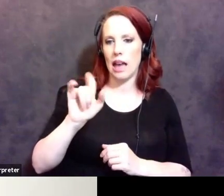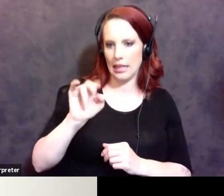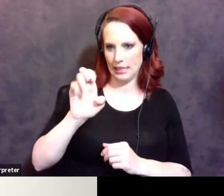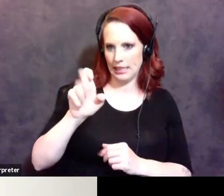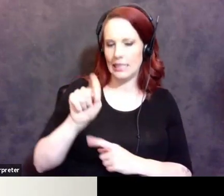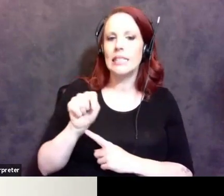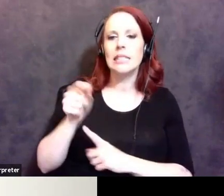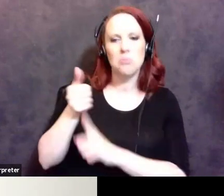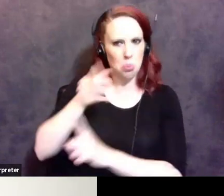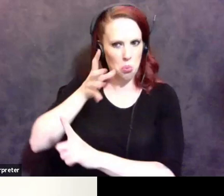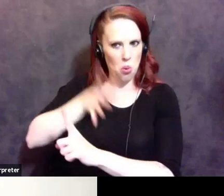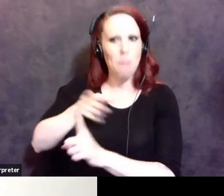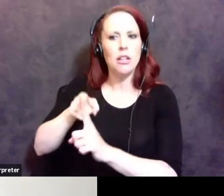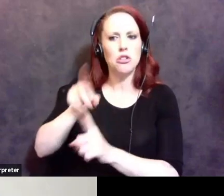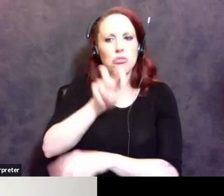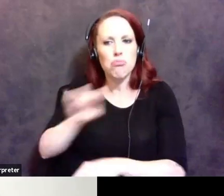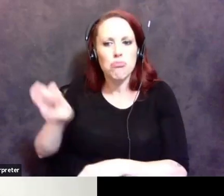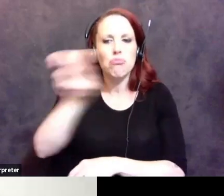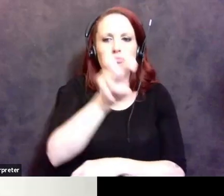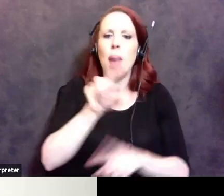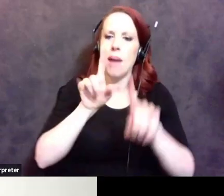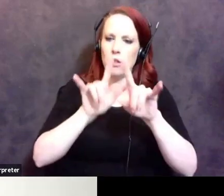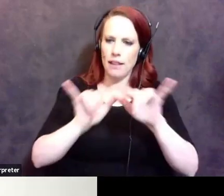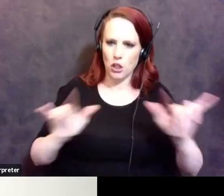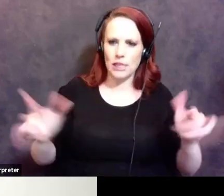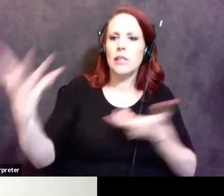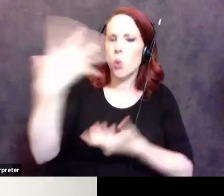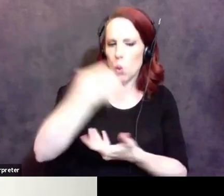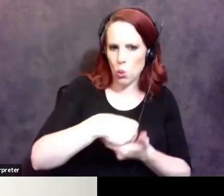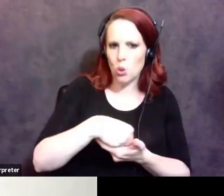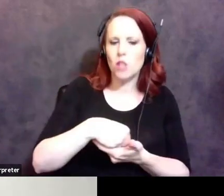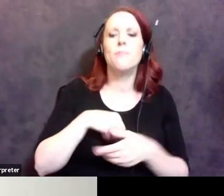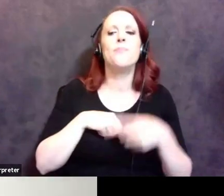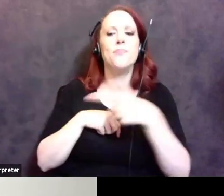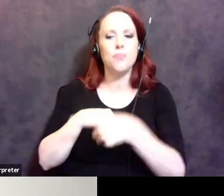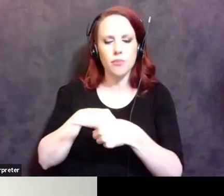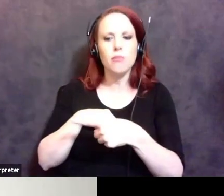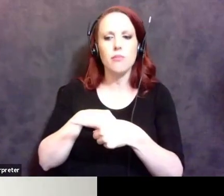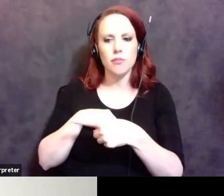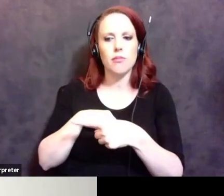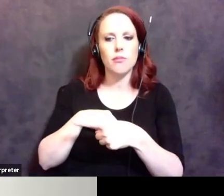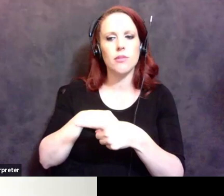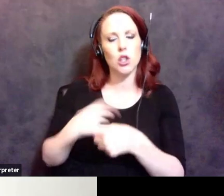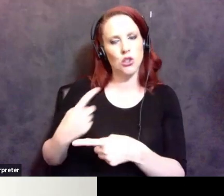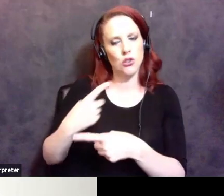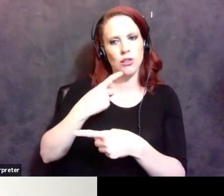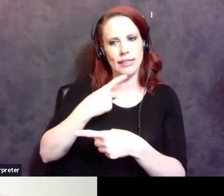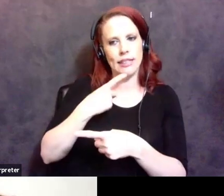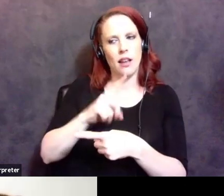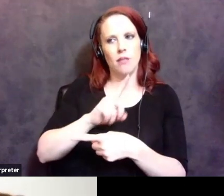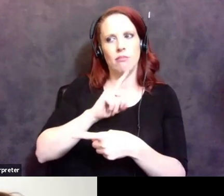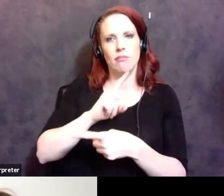her way around diversity and inclusion spaces and one of the things she said that has been